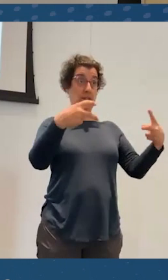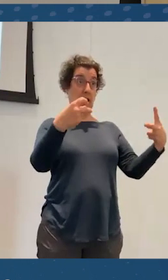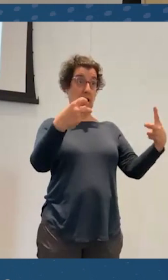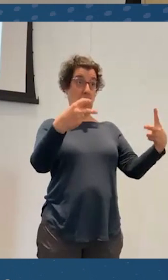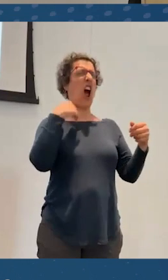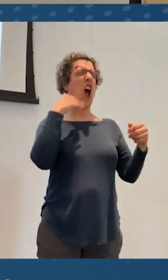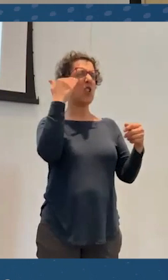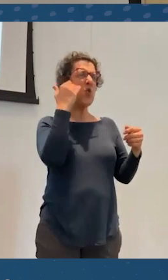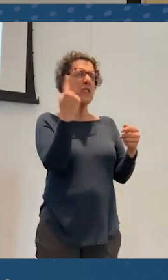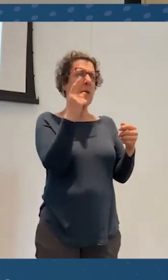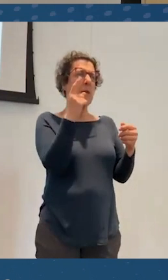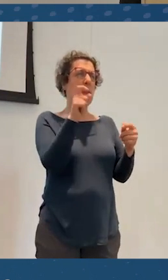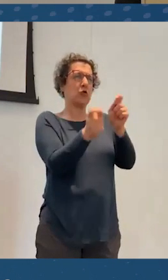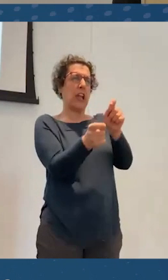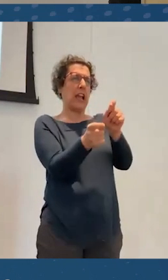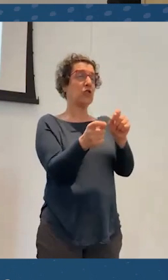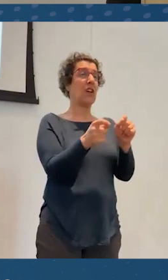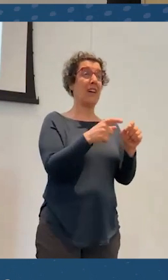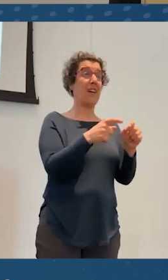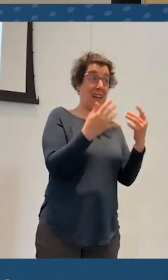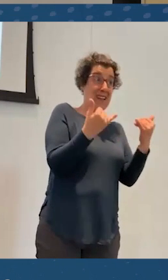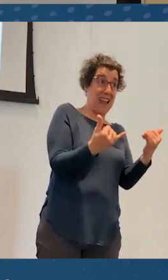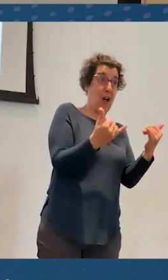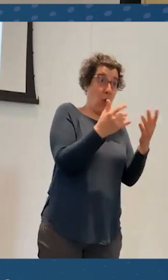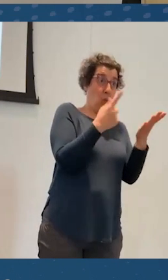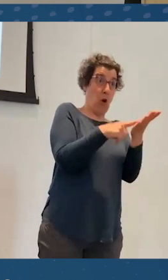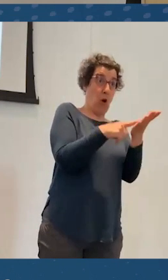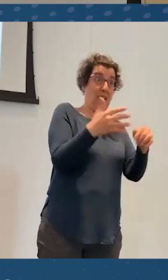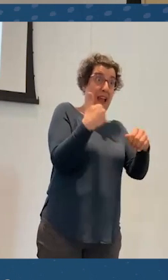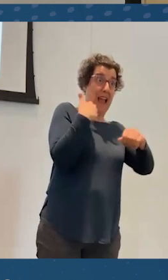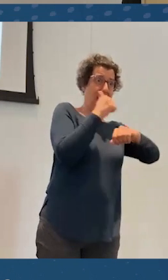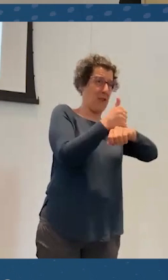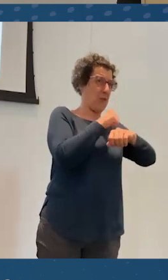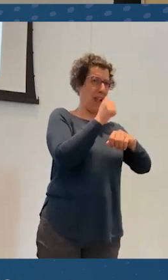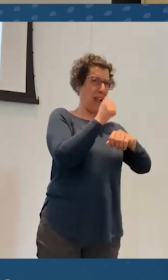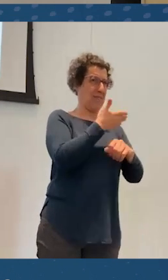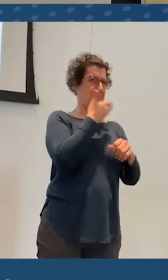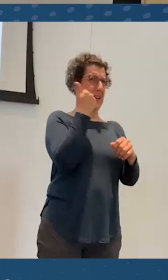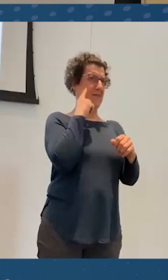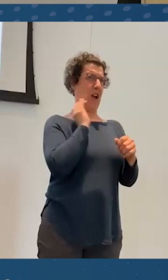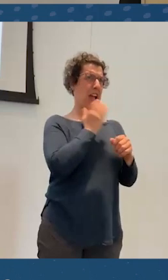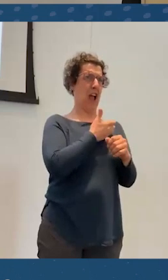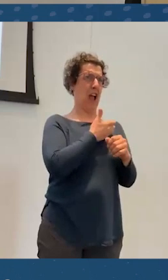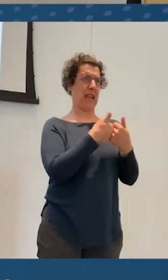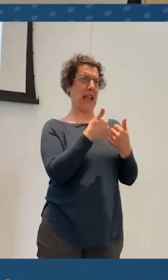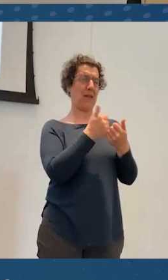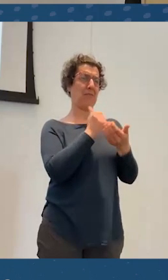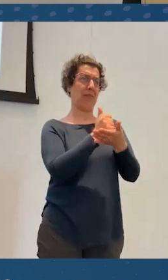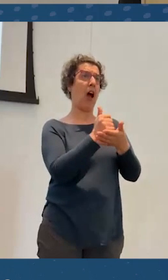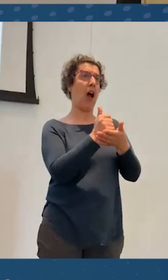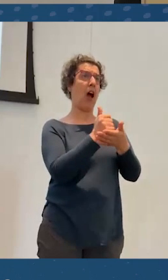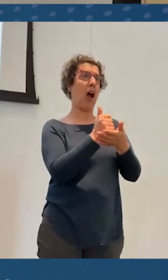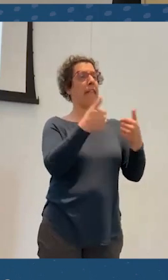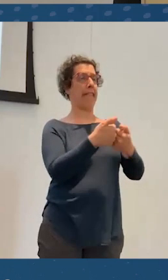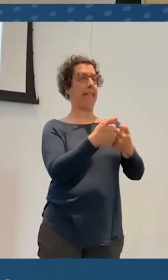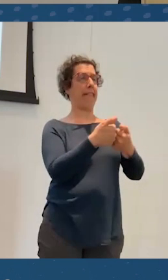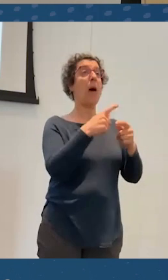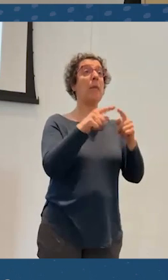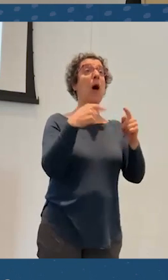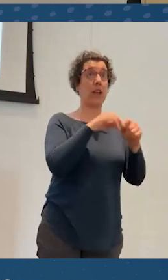What existed, clearly wasn't the best thing for our game. We could do better, but to do so, we needed to consider what our experience was like